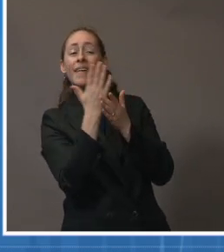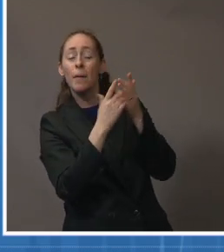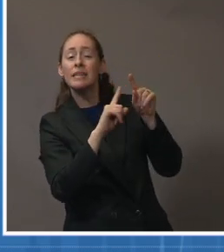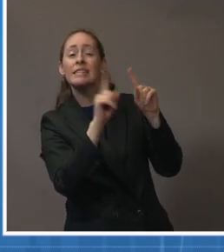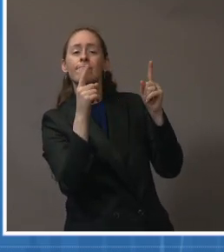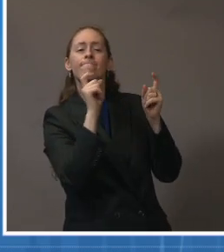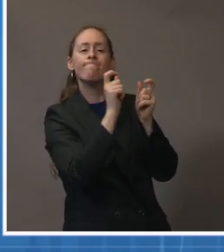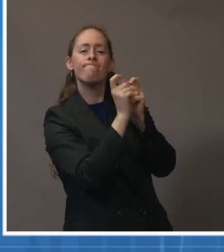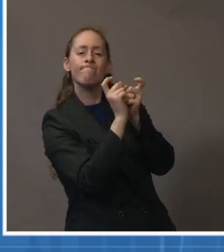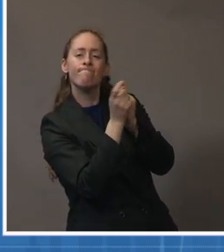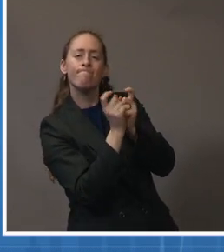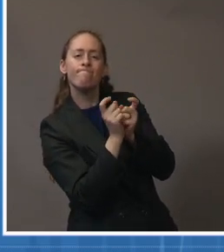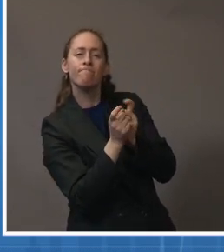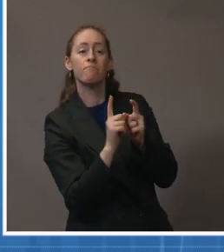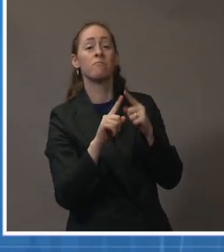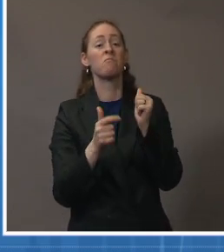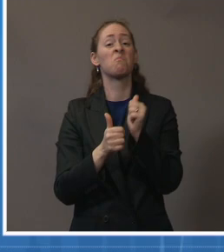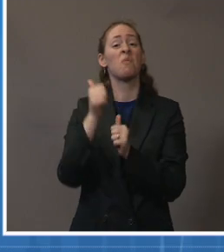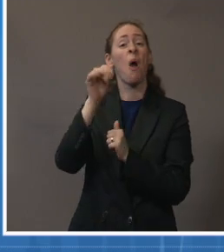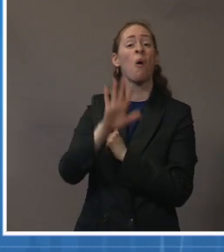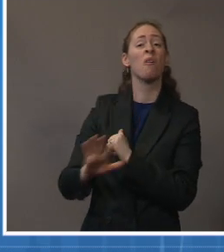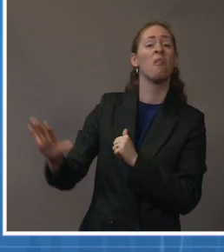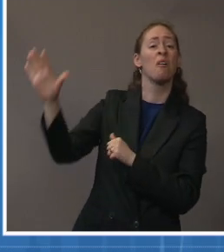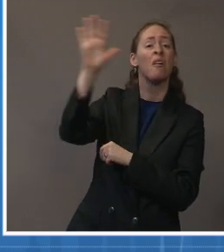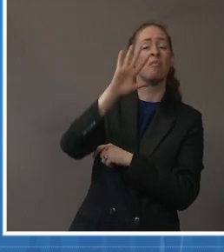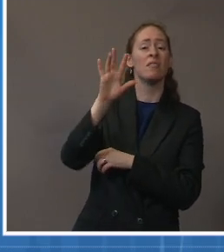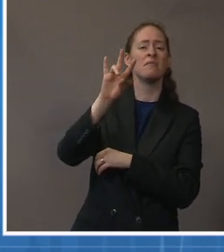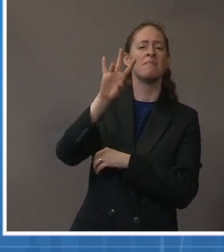the 75 percent or more -- of our doses through COVAX,